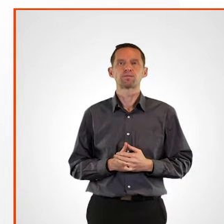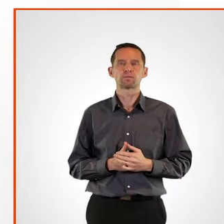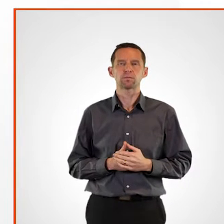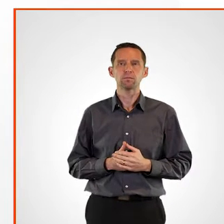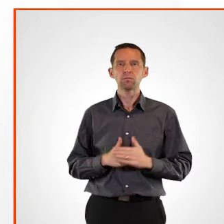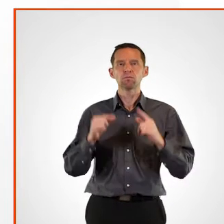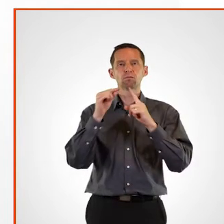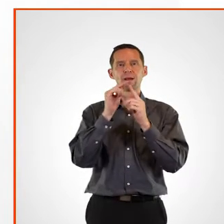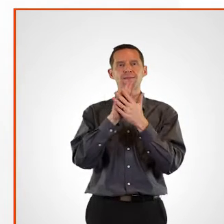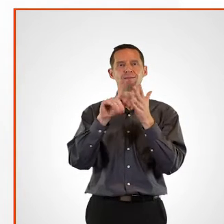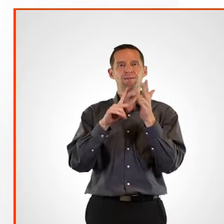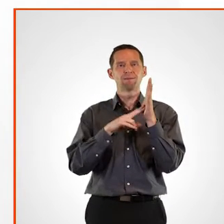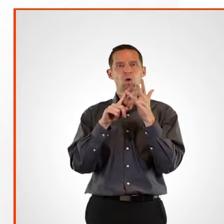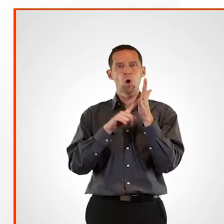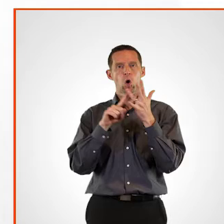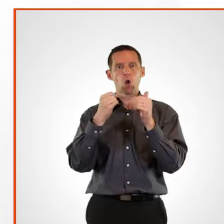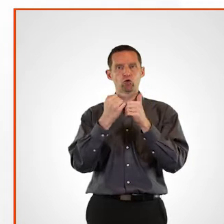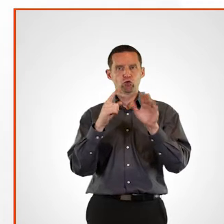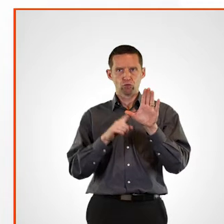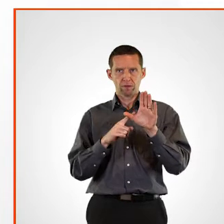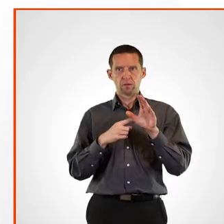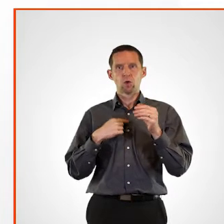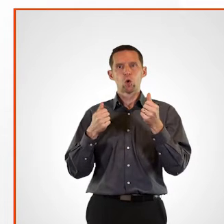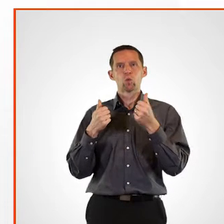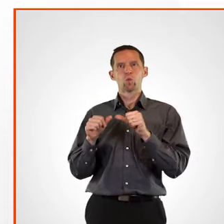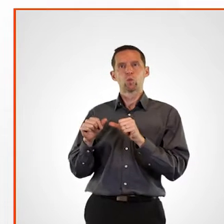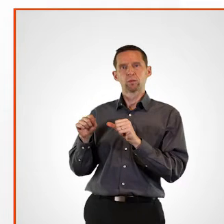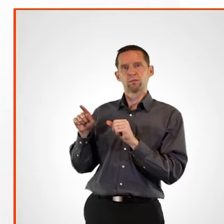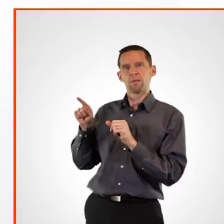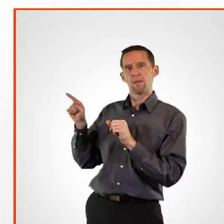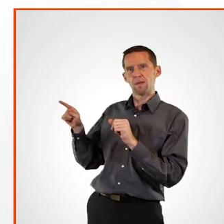So for the phonology, we used the CTOPP,